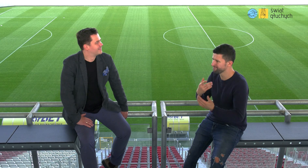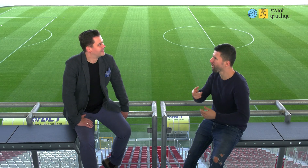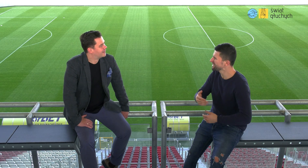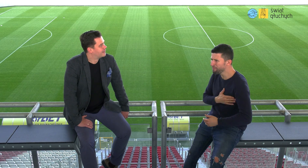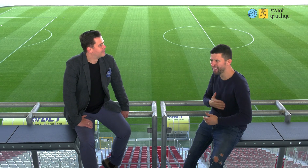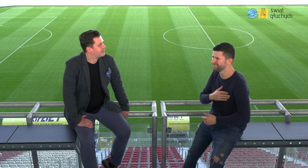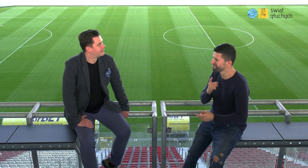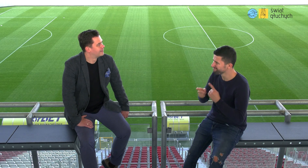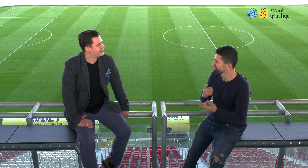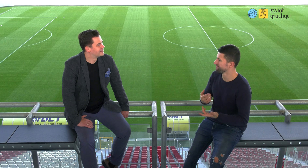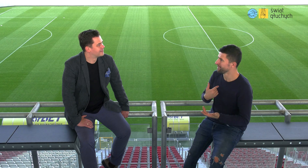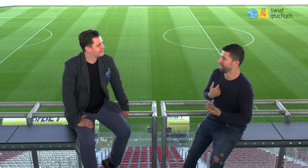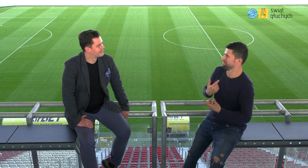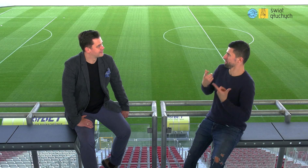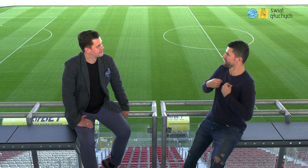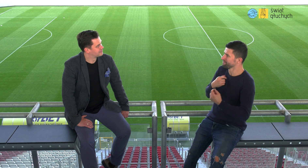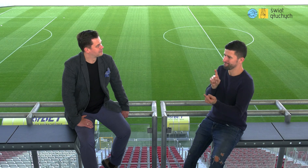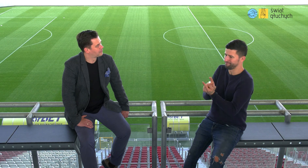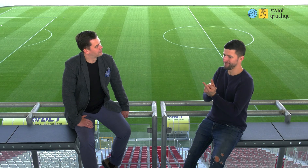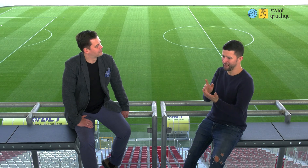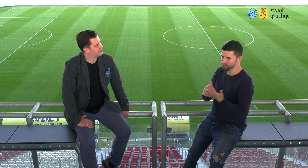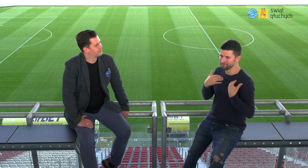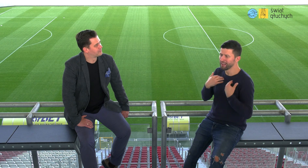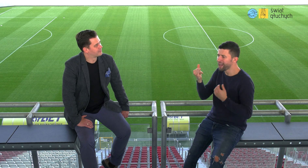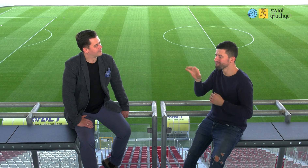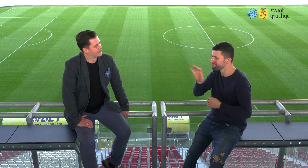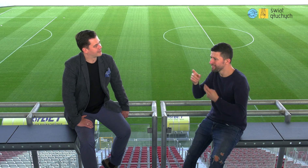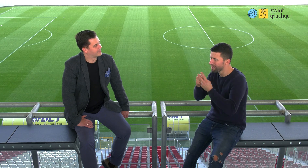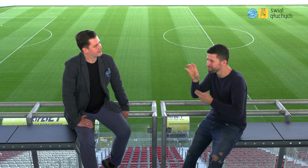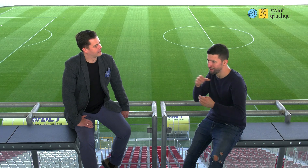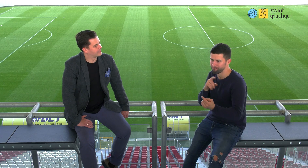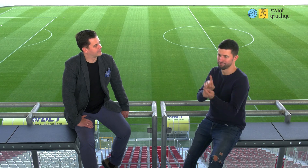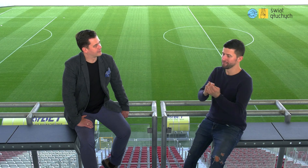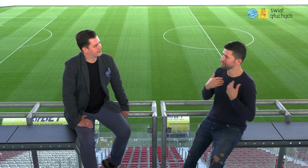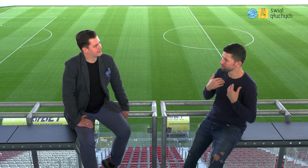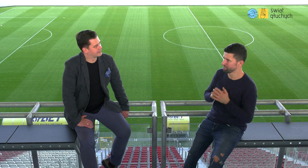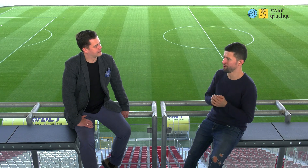We talked, it was friendly. I did not expect, that I would meet such stars in my life, I always watched them on TV, and now I saw them live.